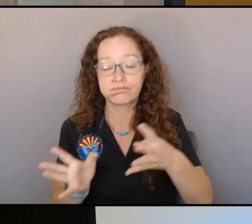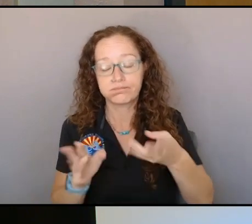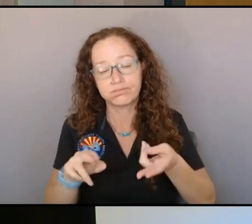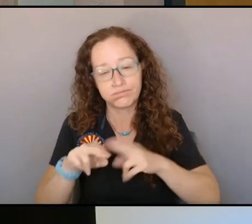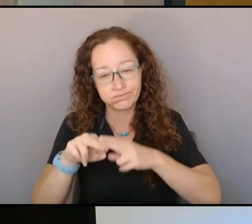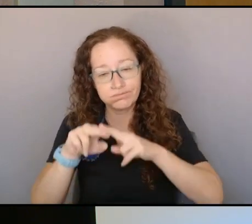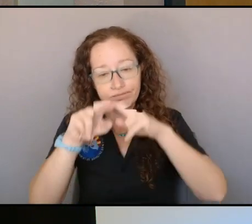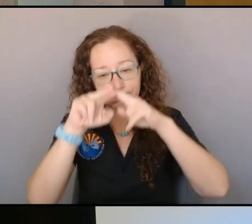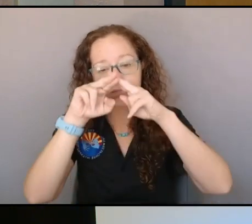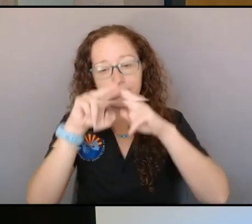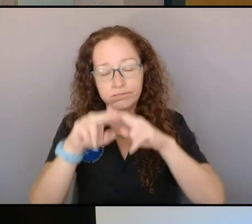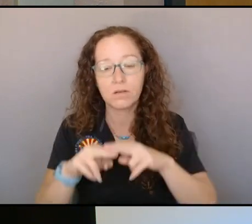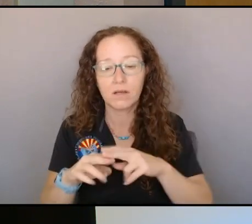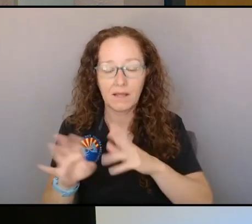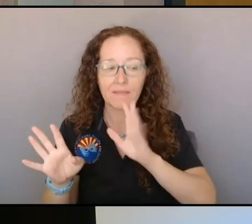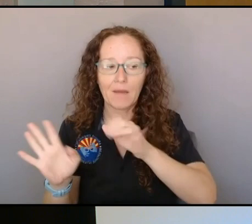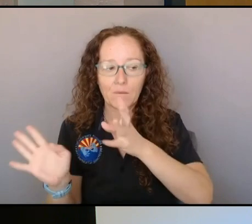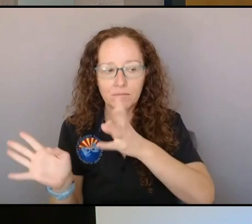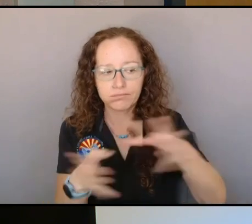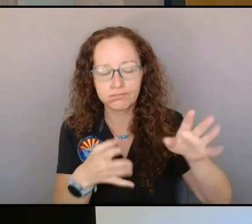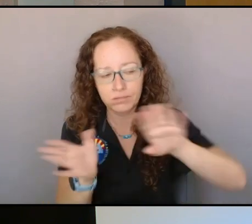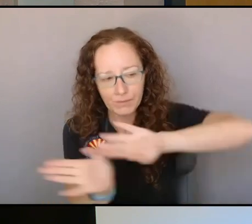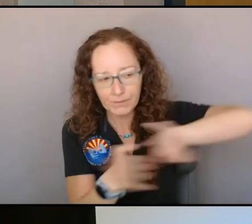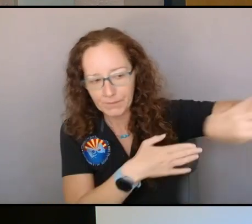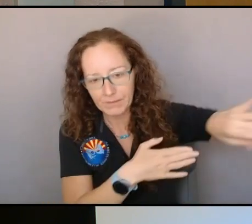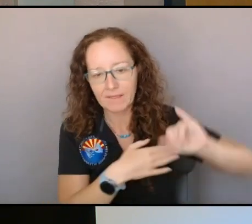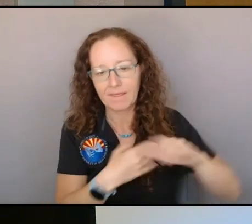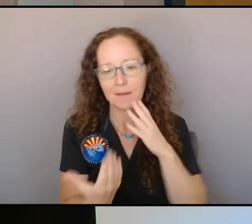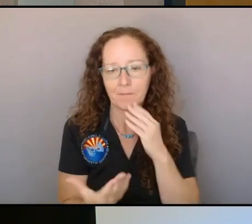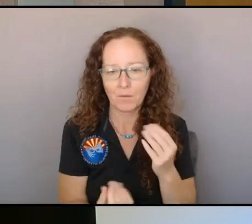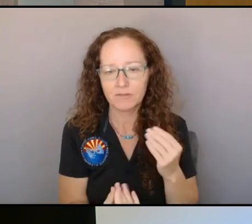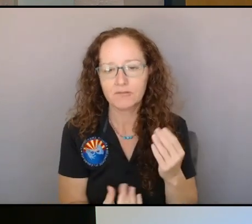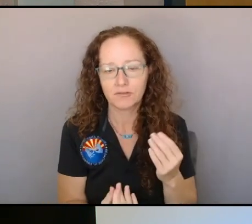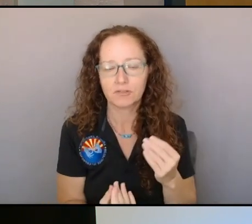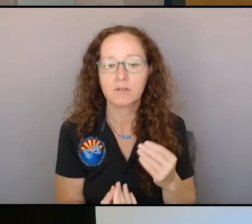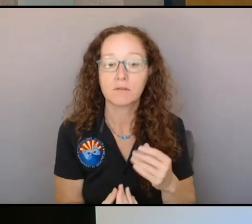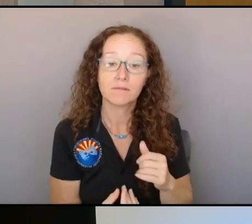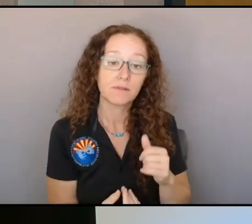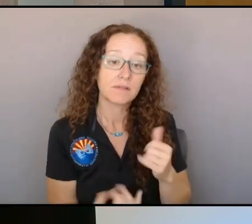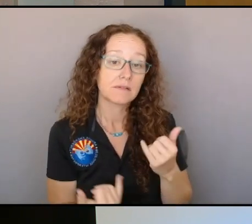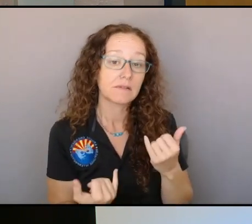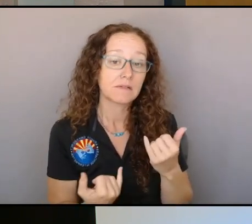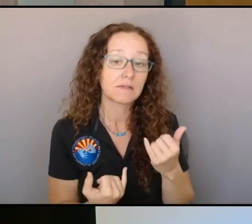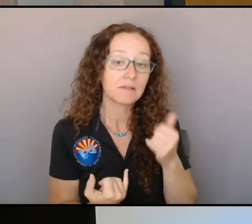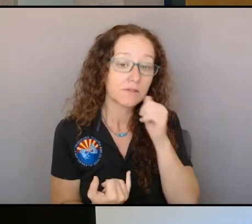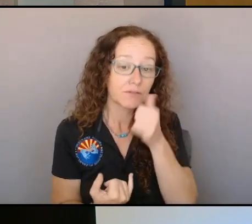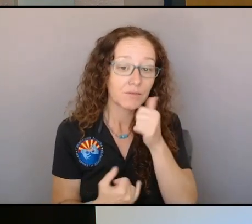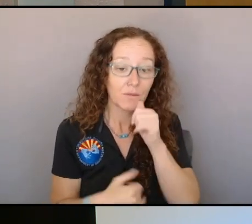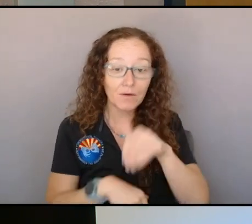not as much recovery at night. So that means we'll keep those fuels dryer in the overnight. And then we're really